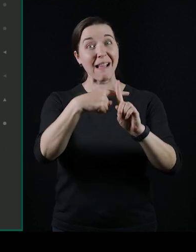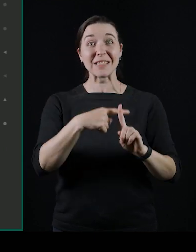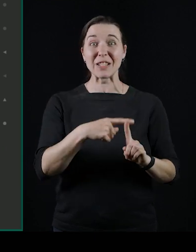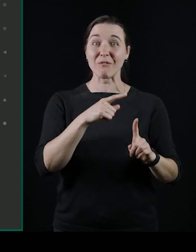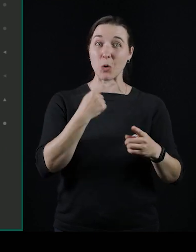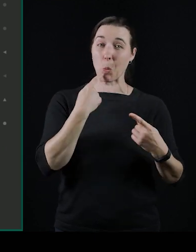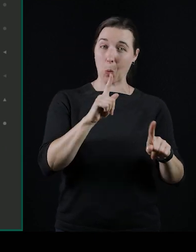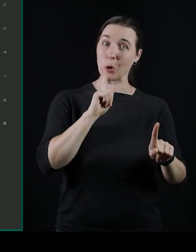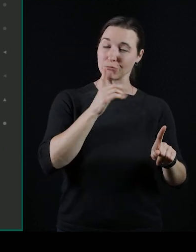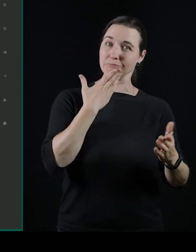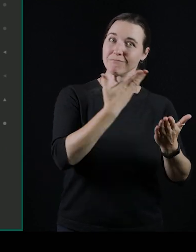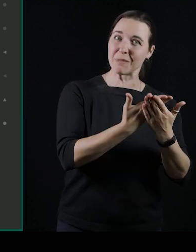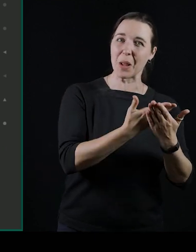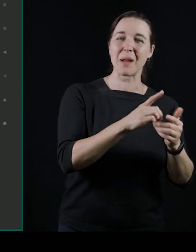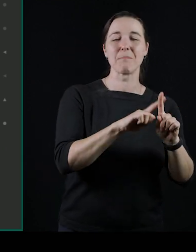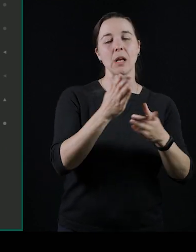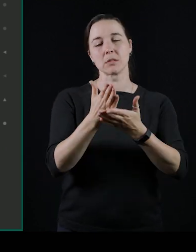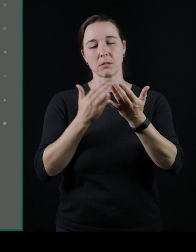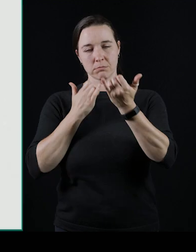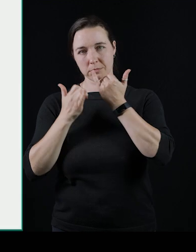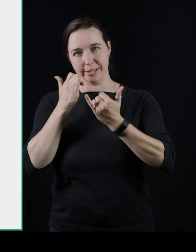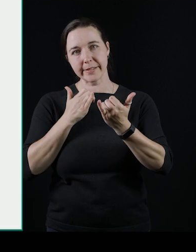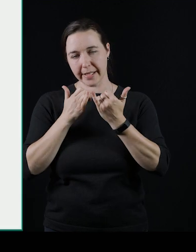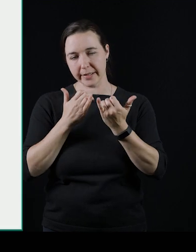and some mistakes we've made along the way as well.